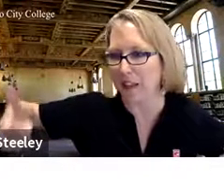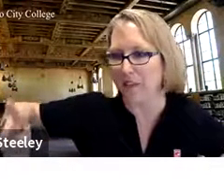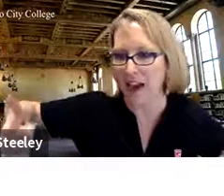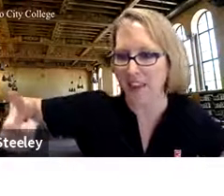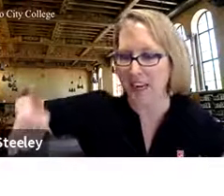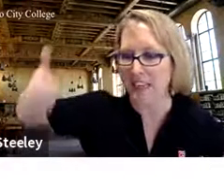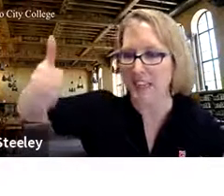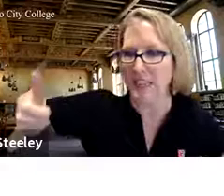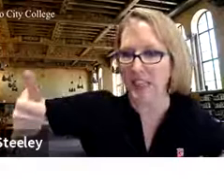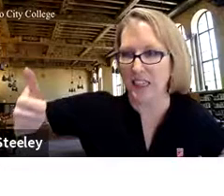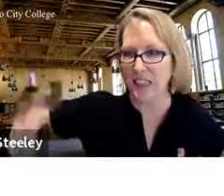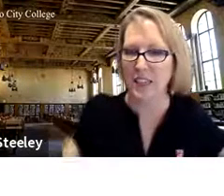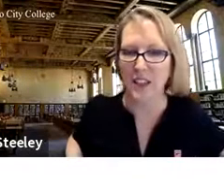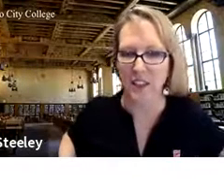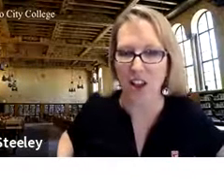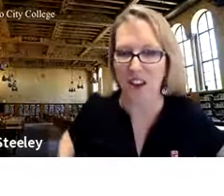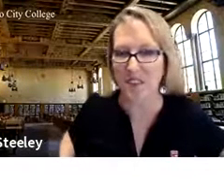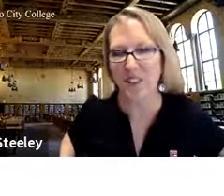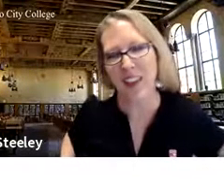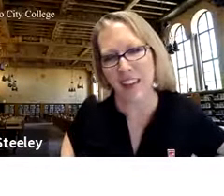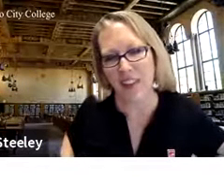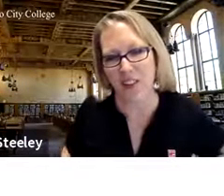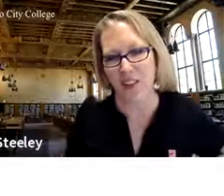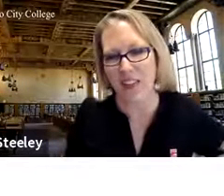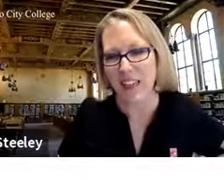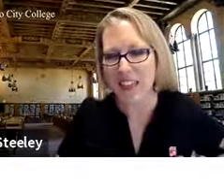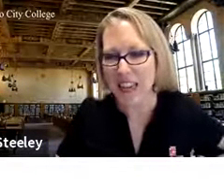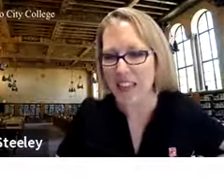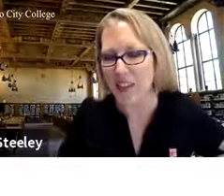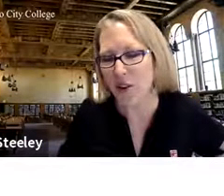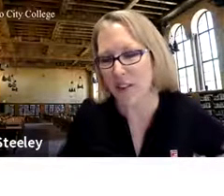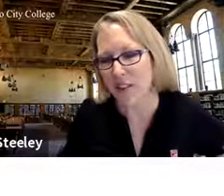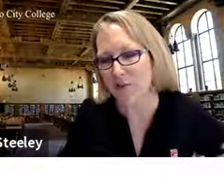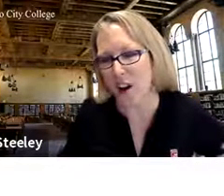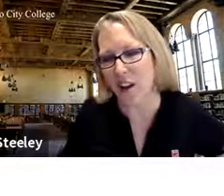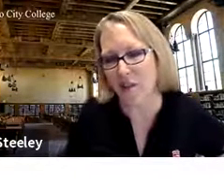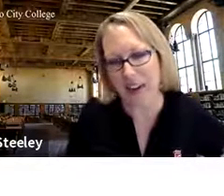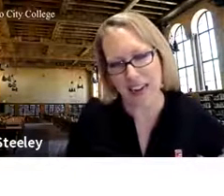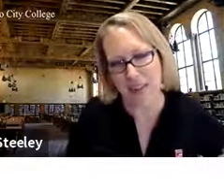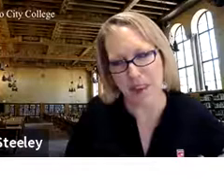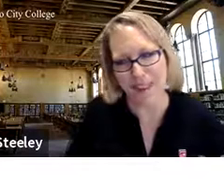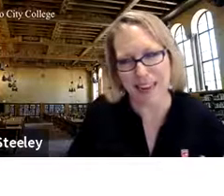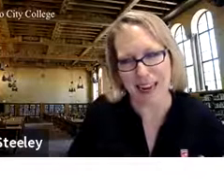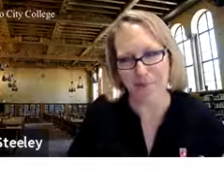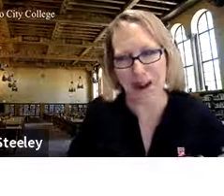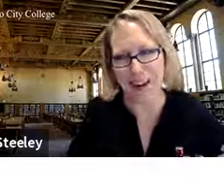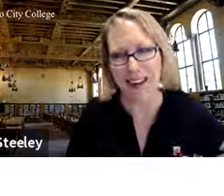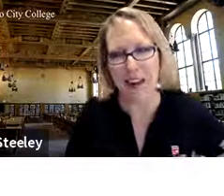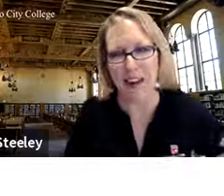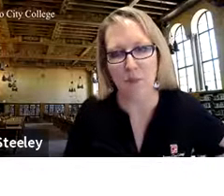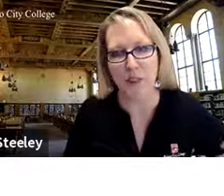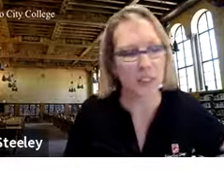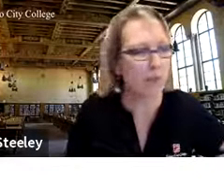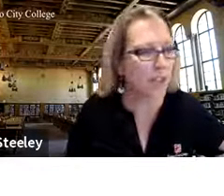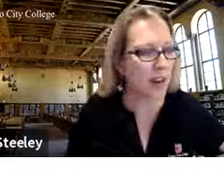love that. Because I can see a lot of you. Thank you. Yeah, so in in fall, it might not have been the same, right. But this semester,